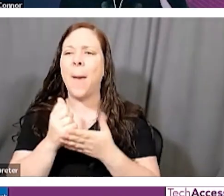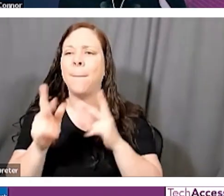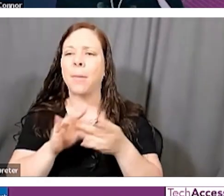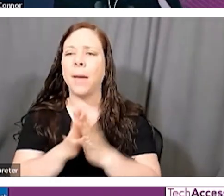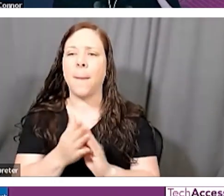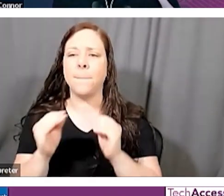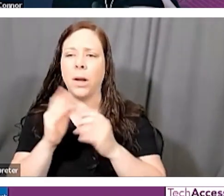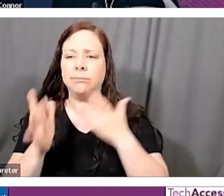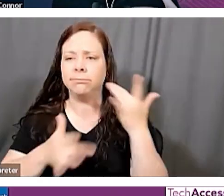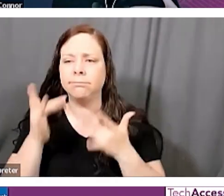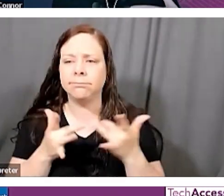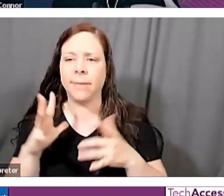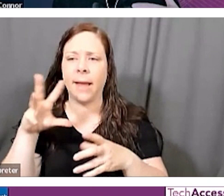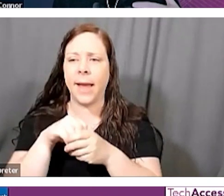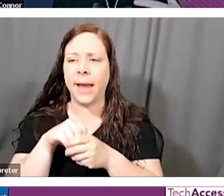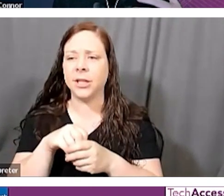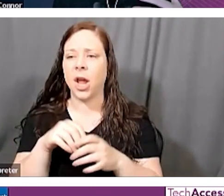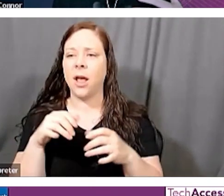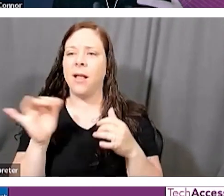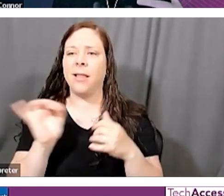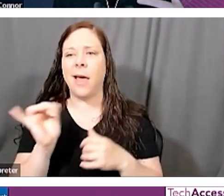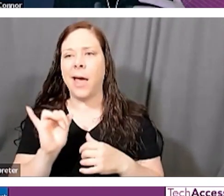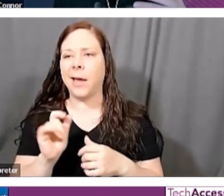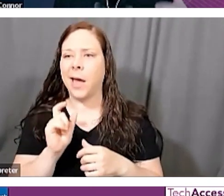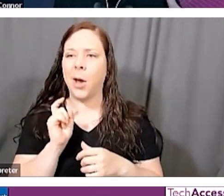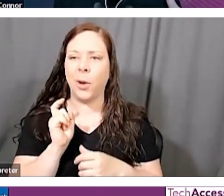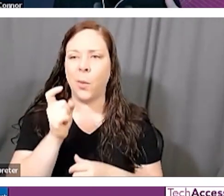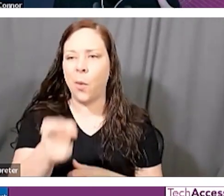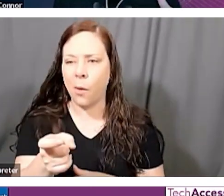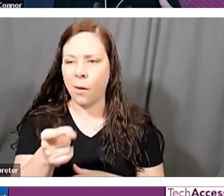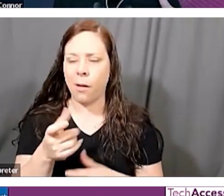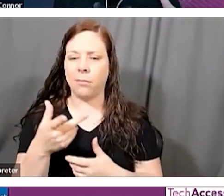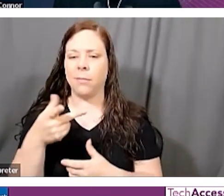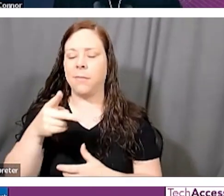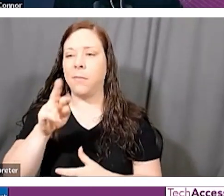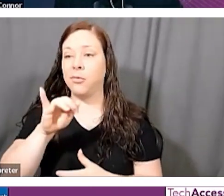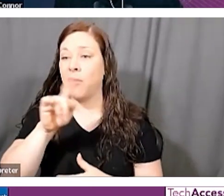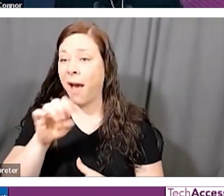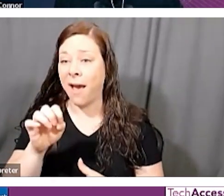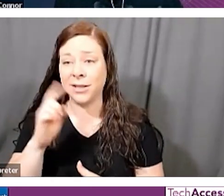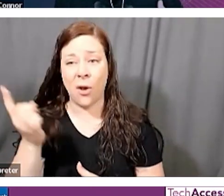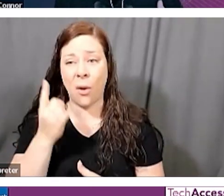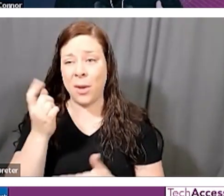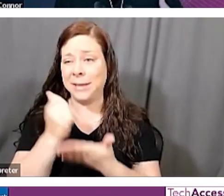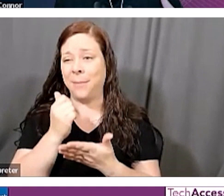That there's some kind of reward or prize always helpful. But then the other thing to be thinking about